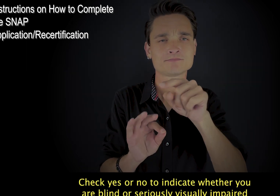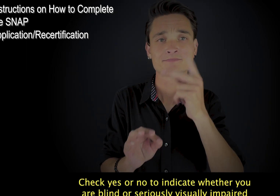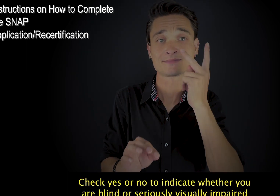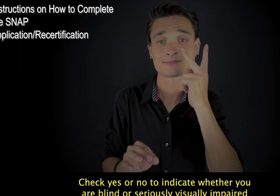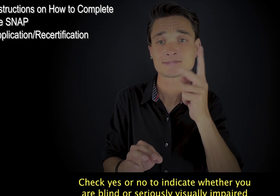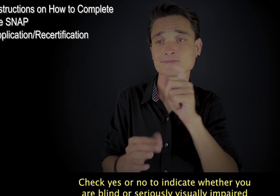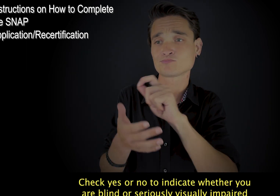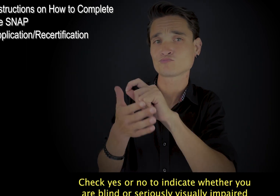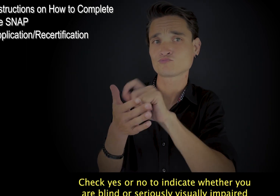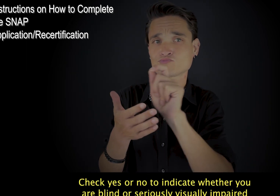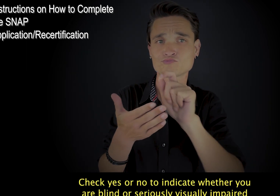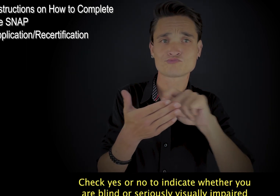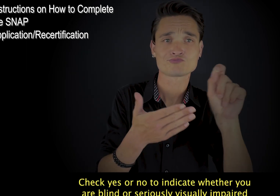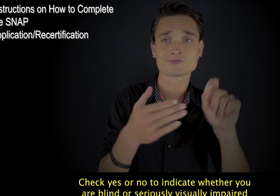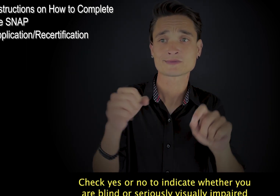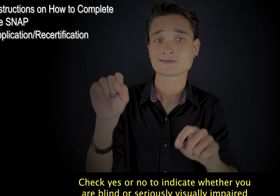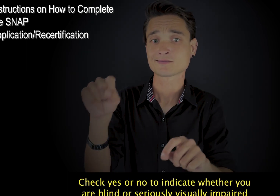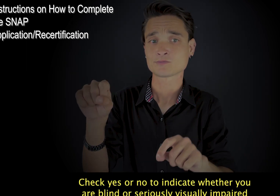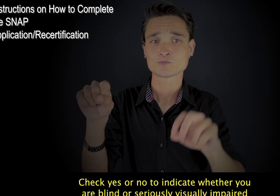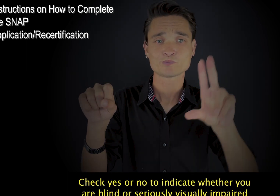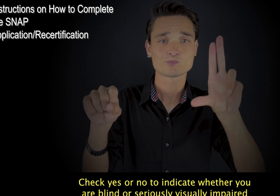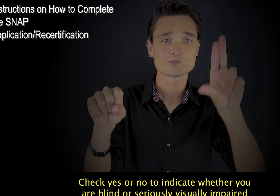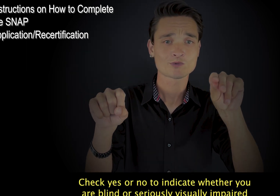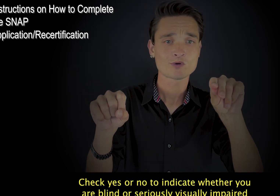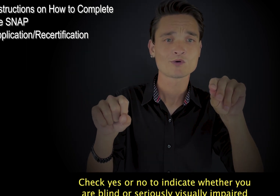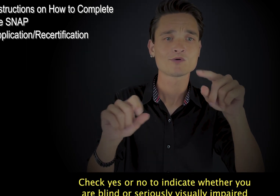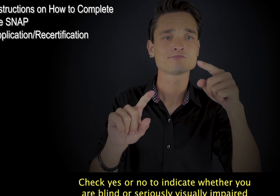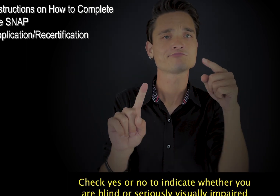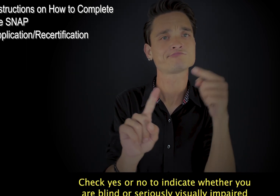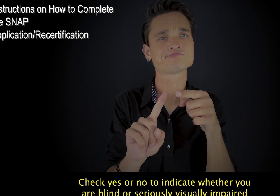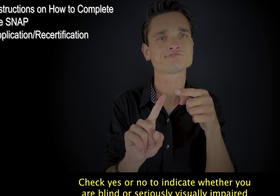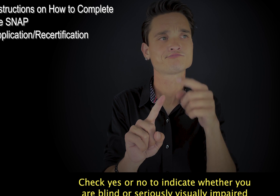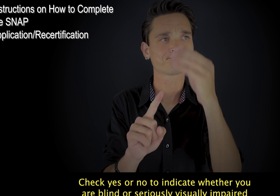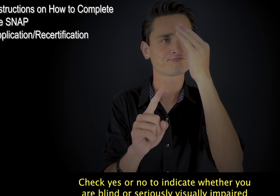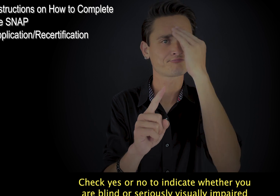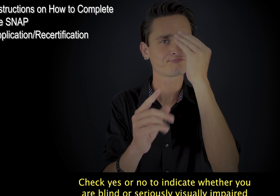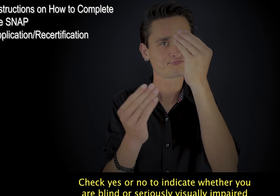Check yes or no to indicate whether you are blind or seriously visually impaired